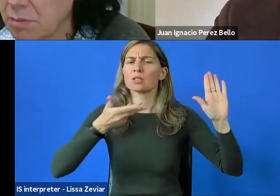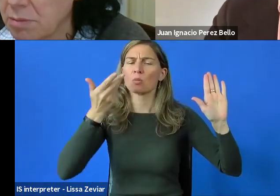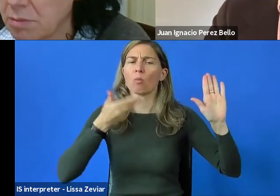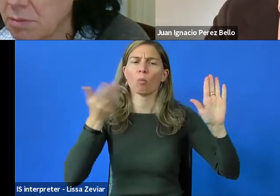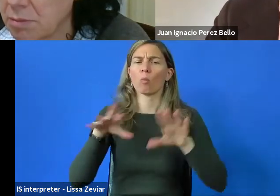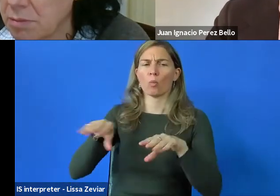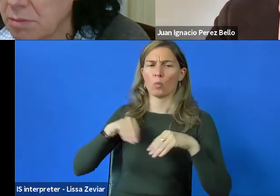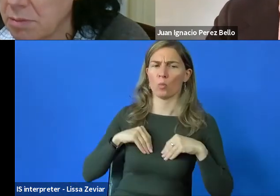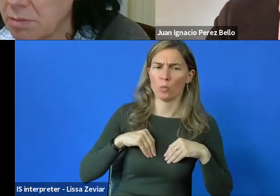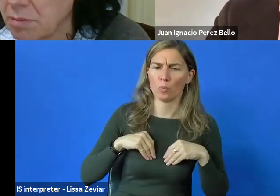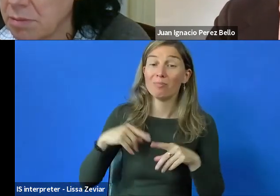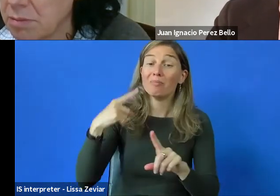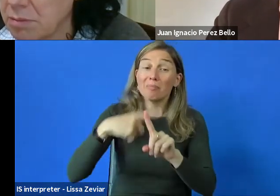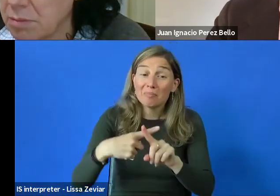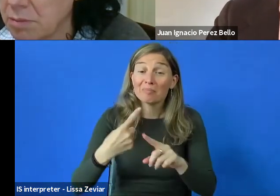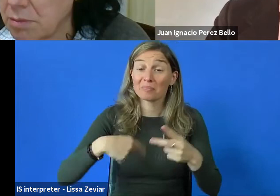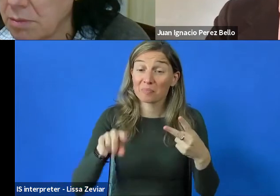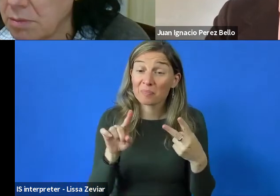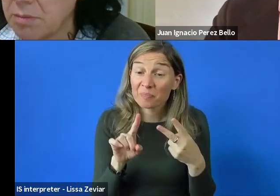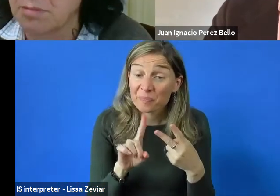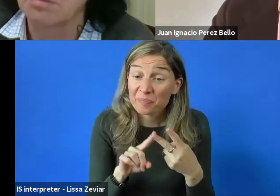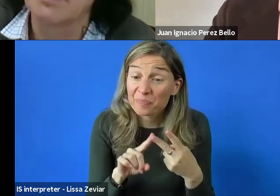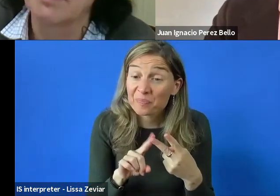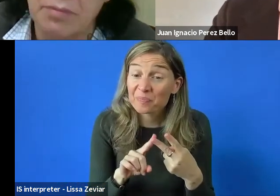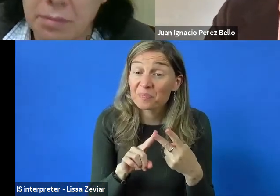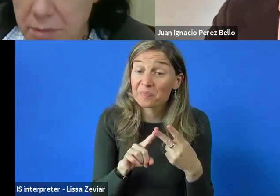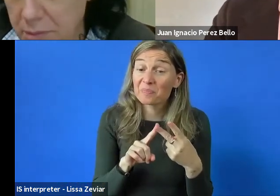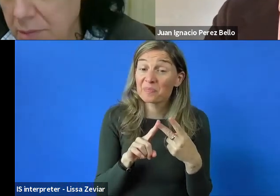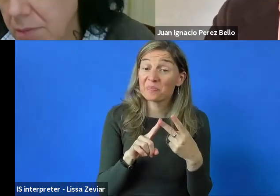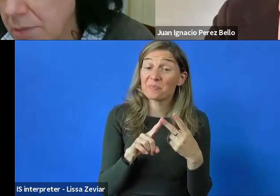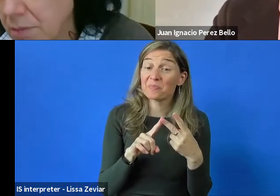meaning the state investigation was not acceptable